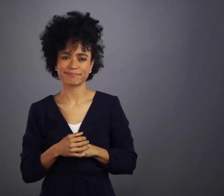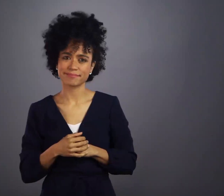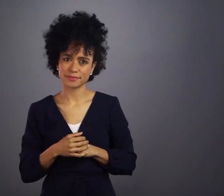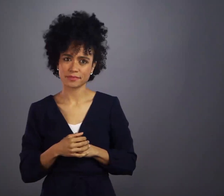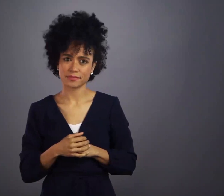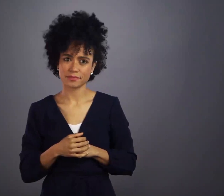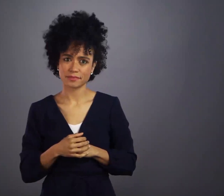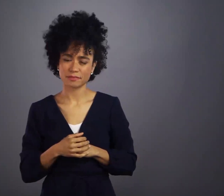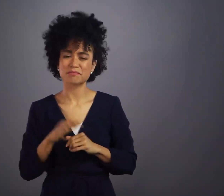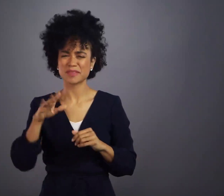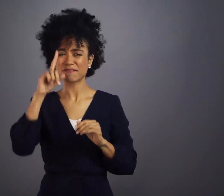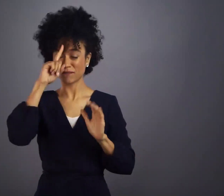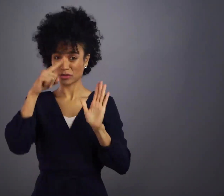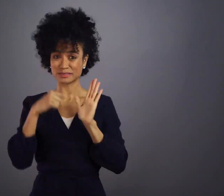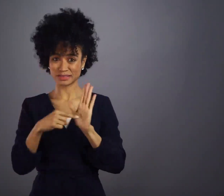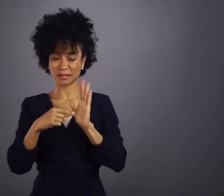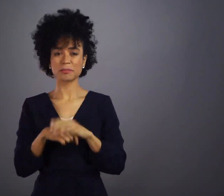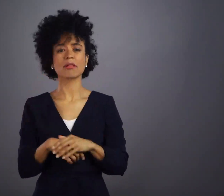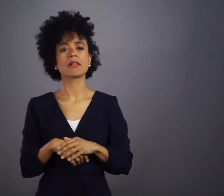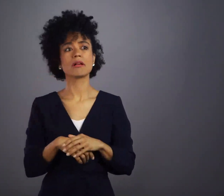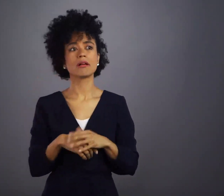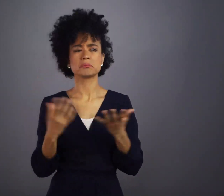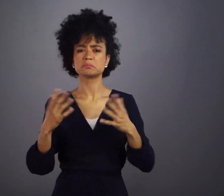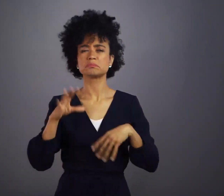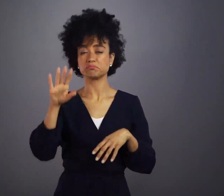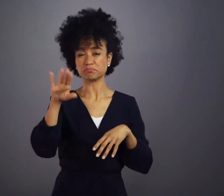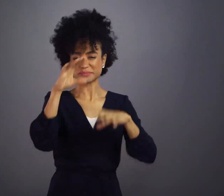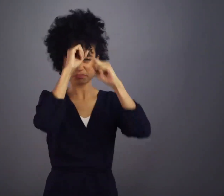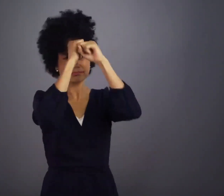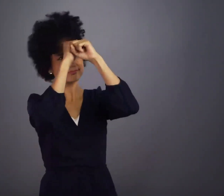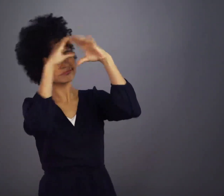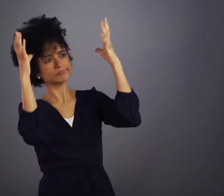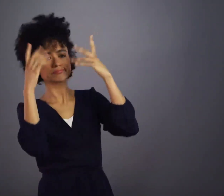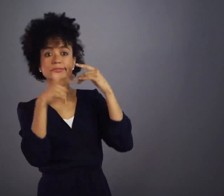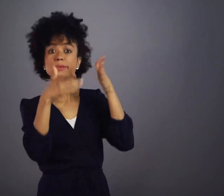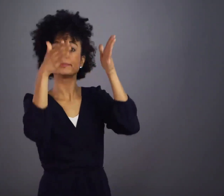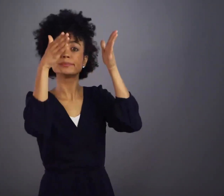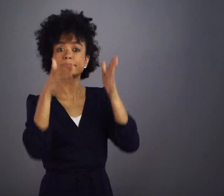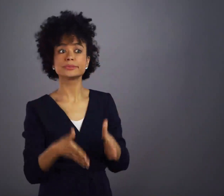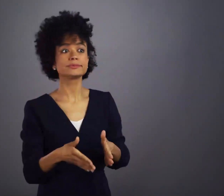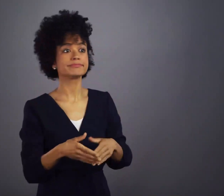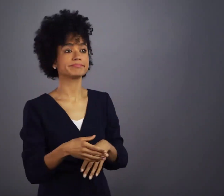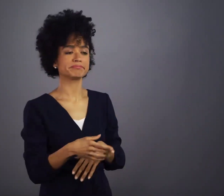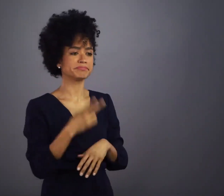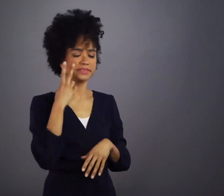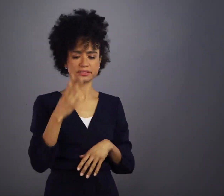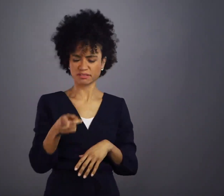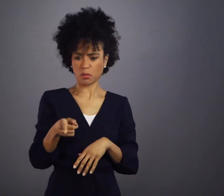There is a complete failure of the kind of defense that keeps one from putting his hand on a hot stove.